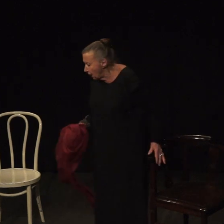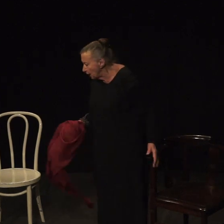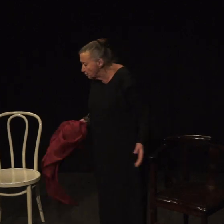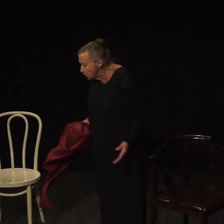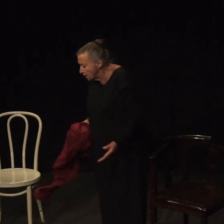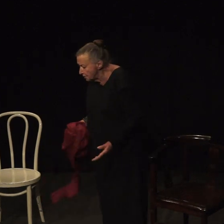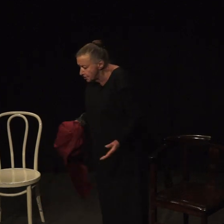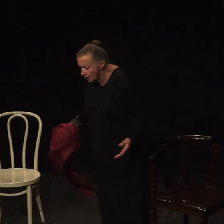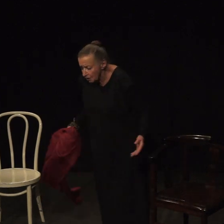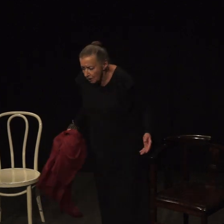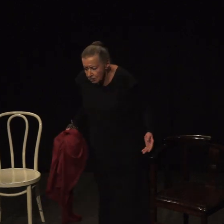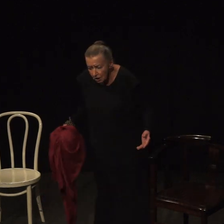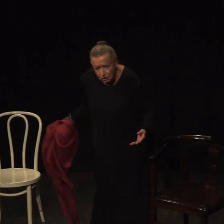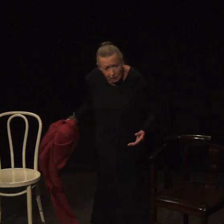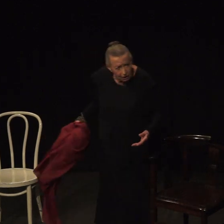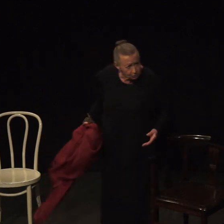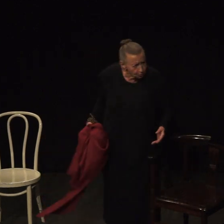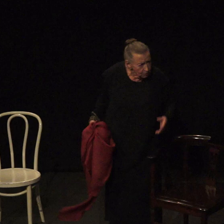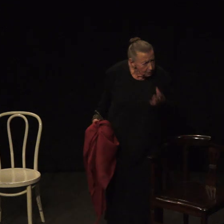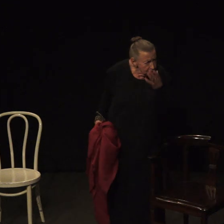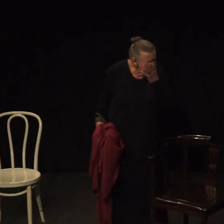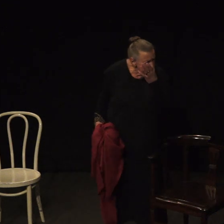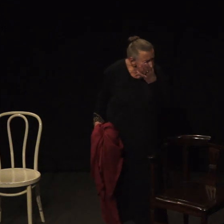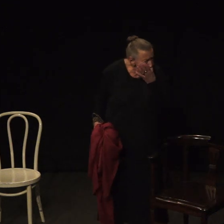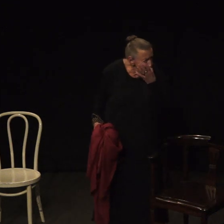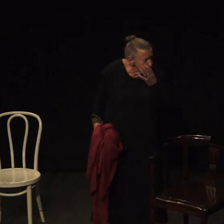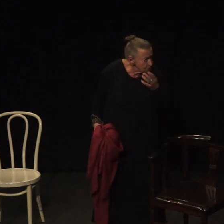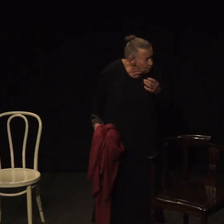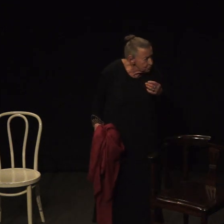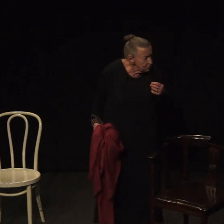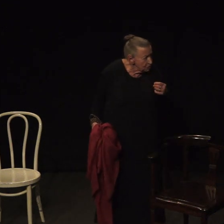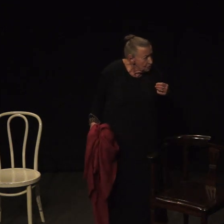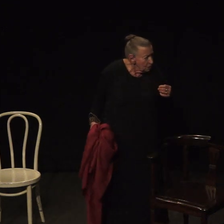To no avail the Judge adjoined his prayers